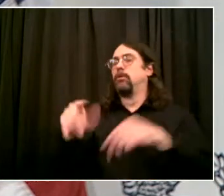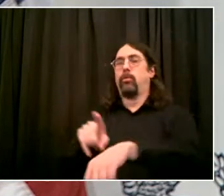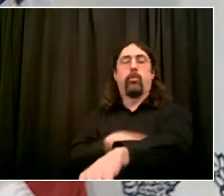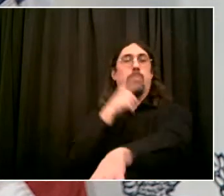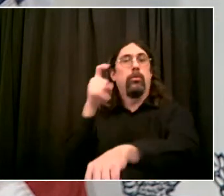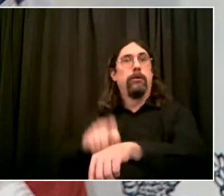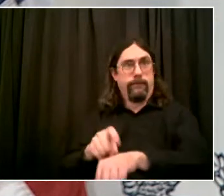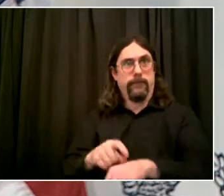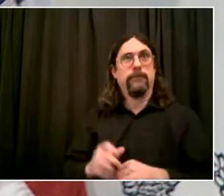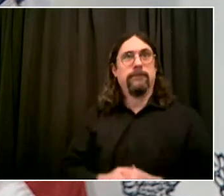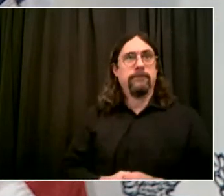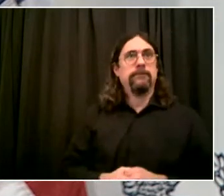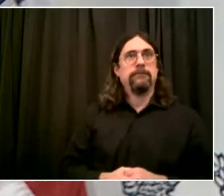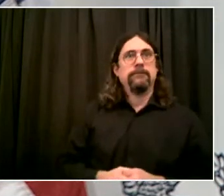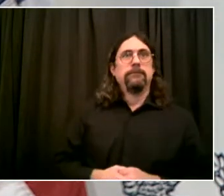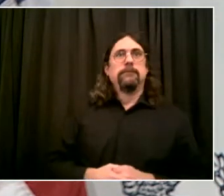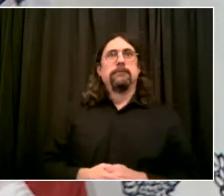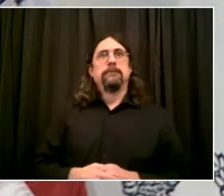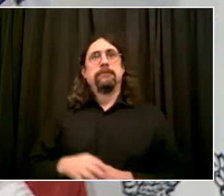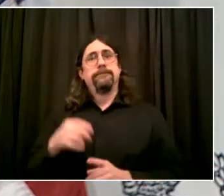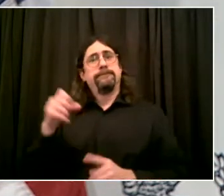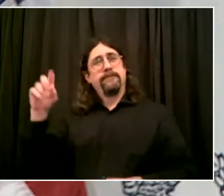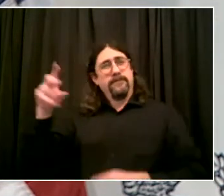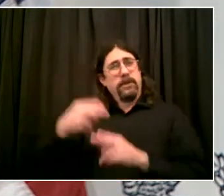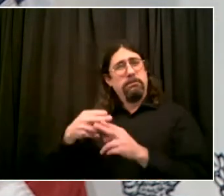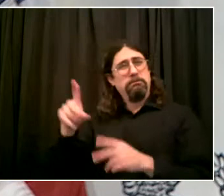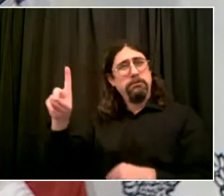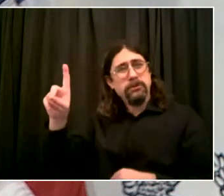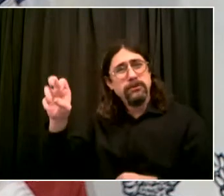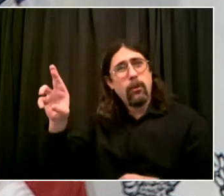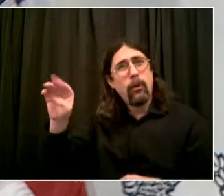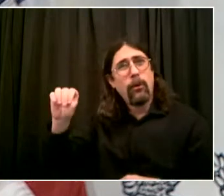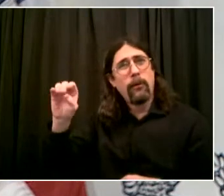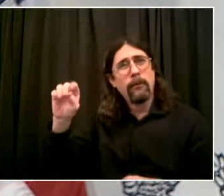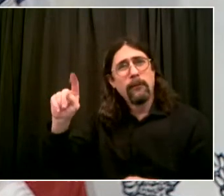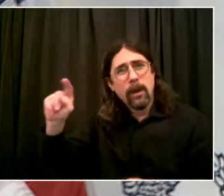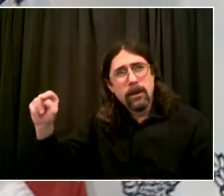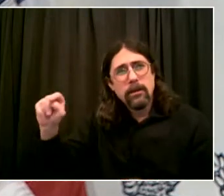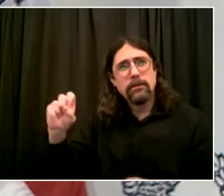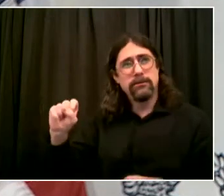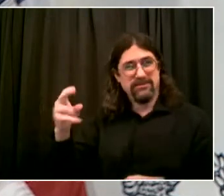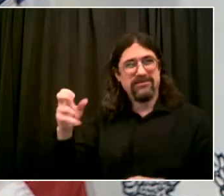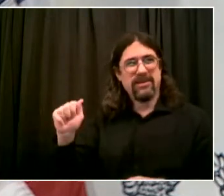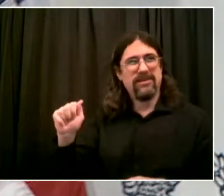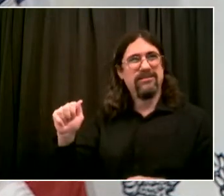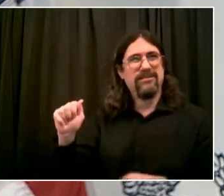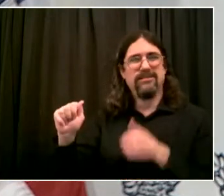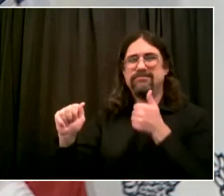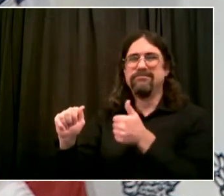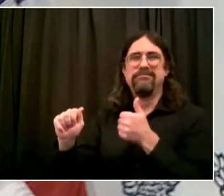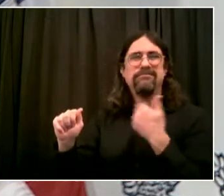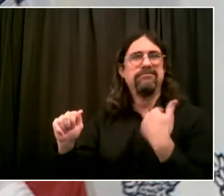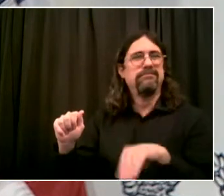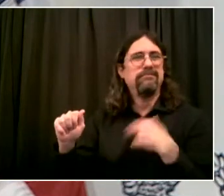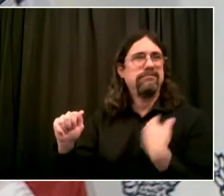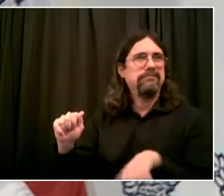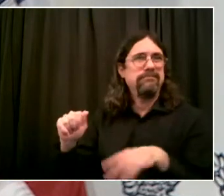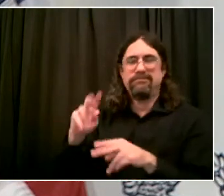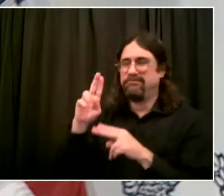EVERYBODY LOOKS BACK ON THEIR LIFE'S WORK WITH FEELING, POLICE COMMISSIONER